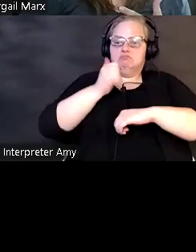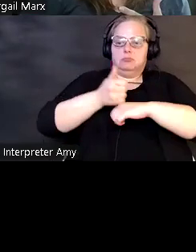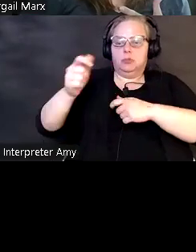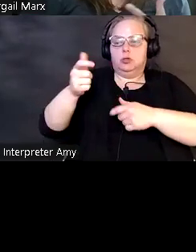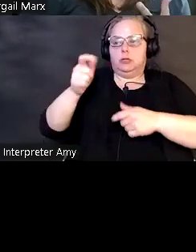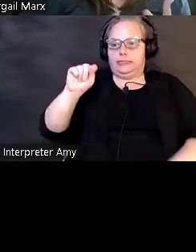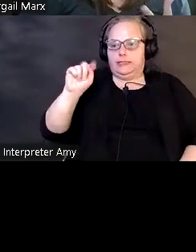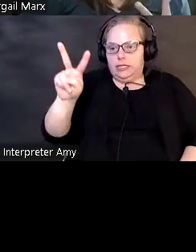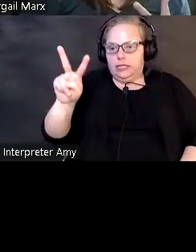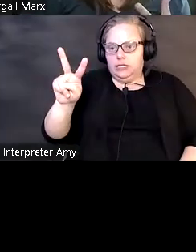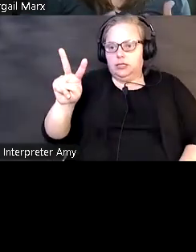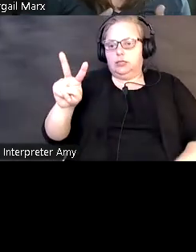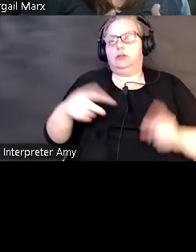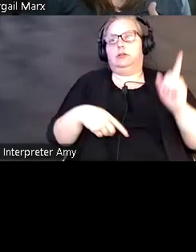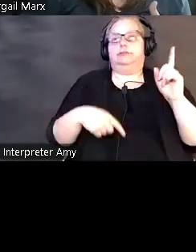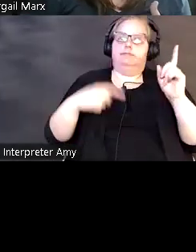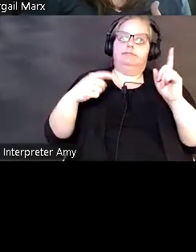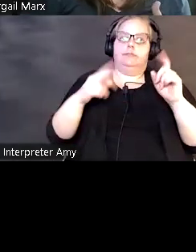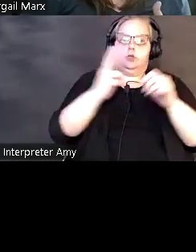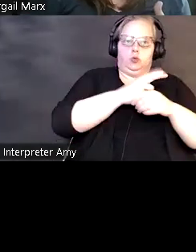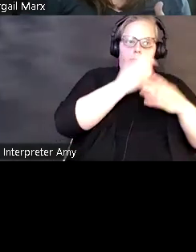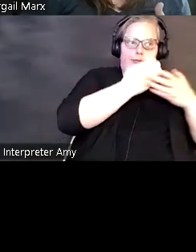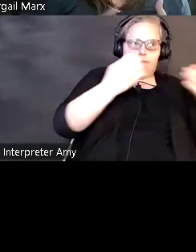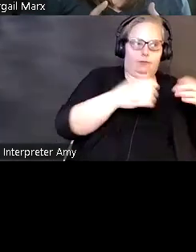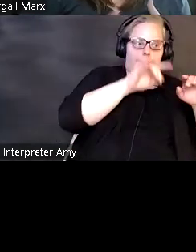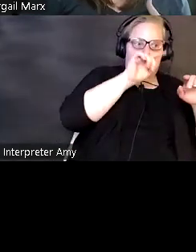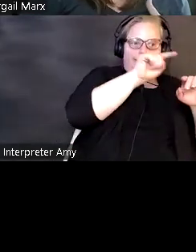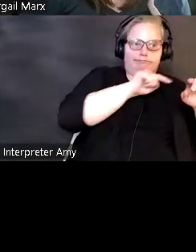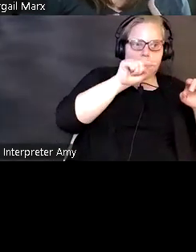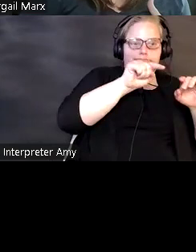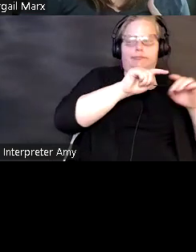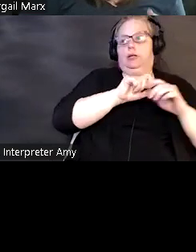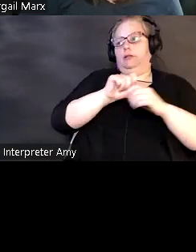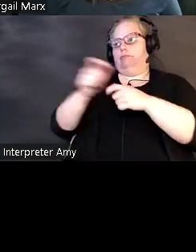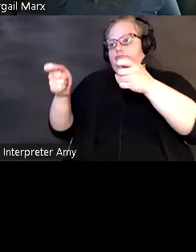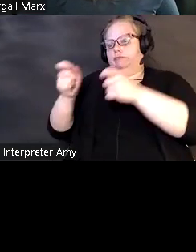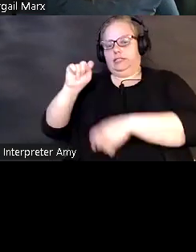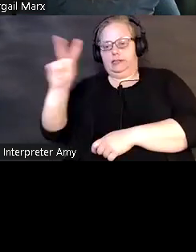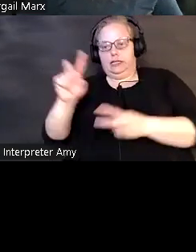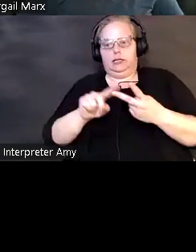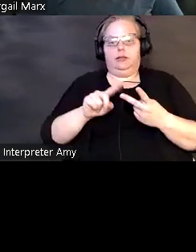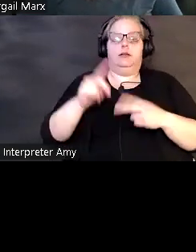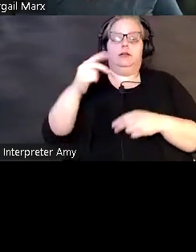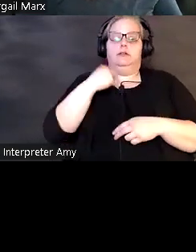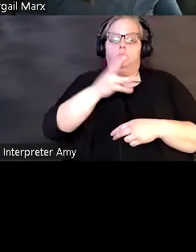the eye gaze device or other device, voice control for things like Alexa, Siri and Google.